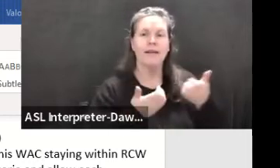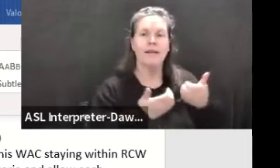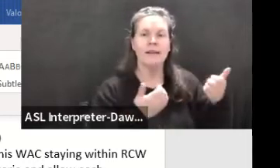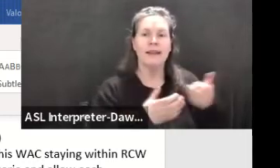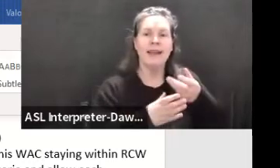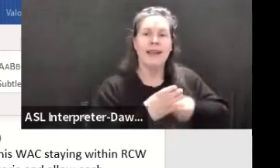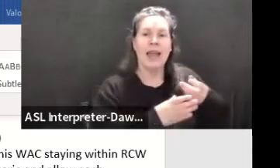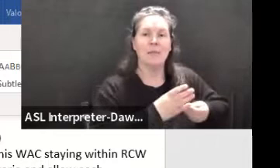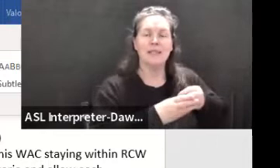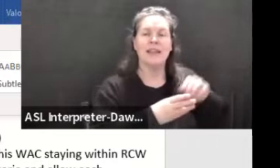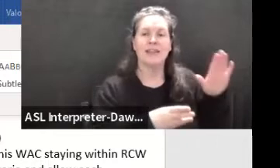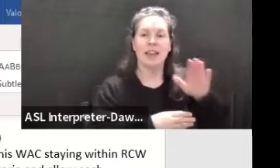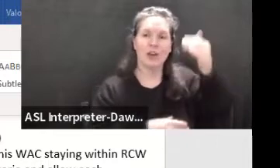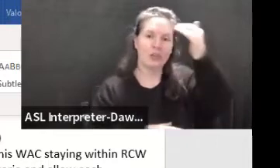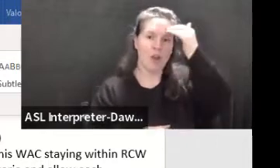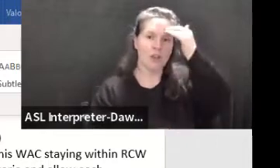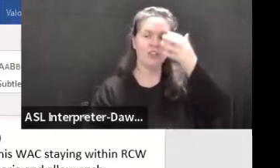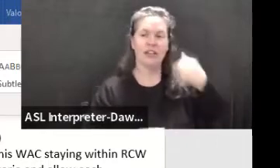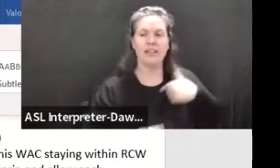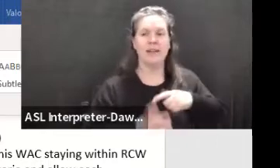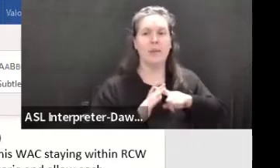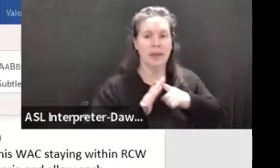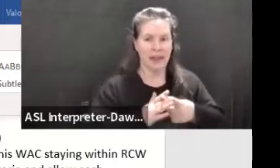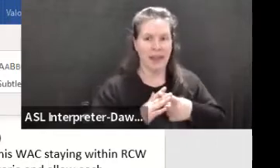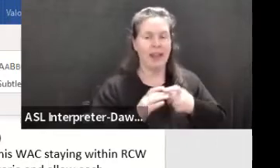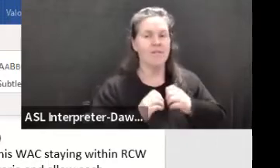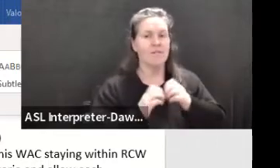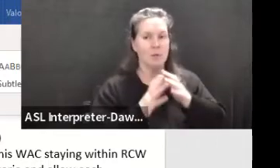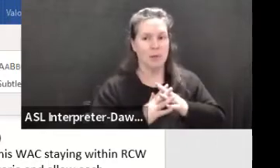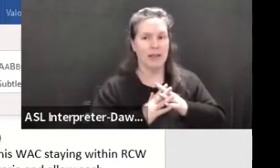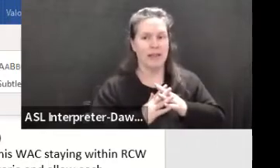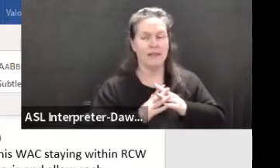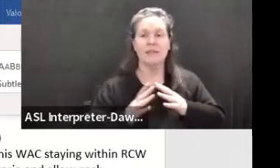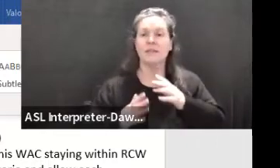And so we began just formulating, okay, here's what people are asking for.